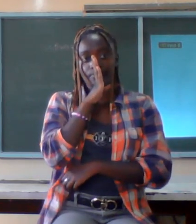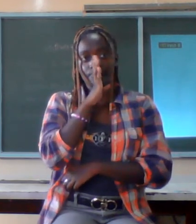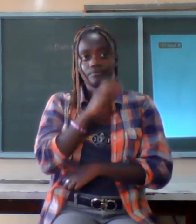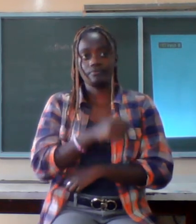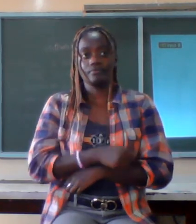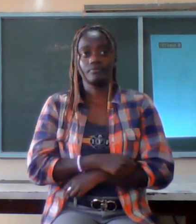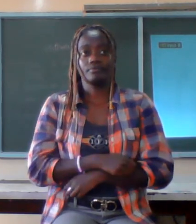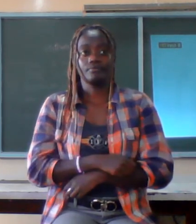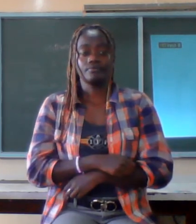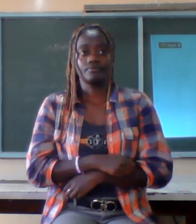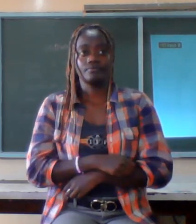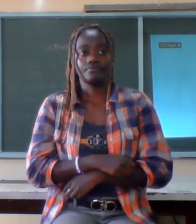you know